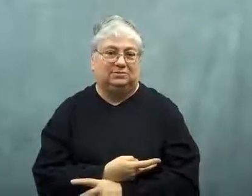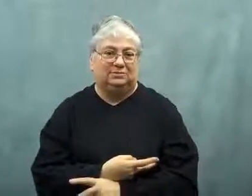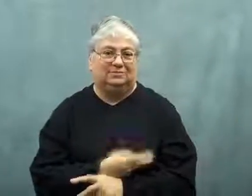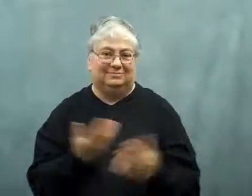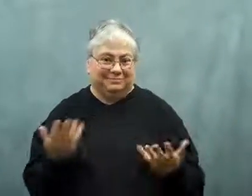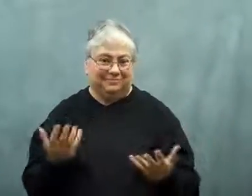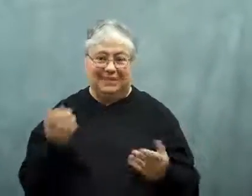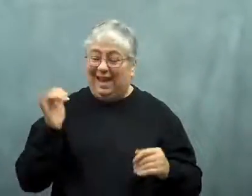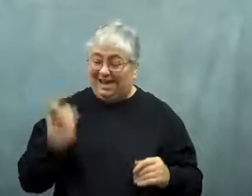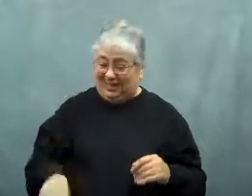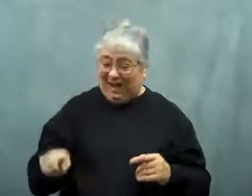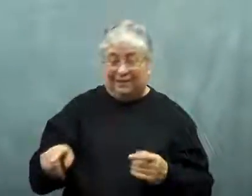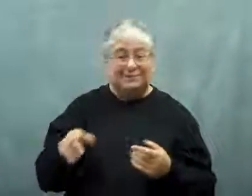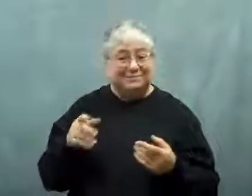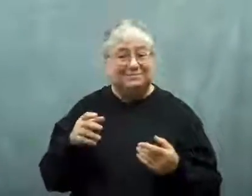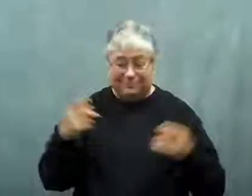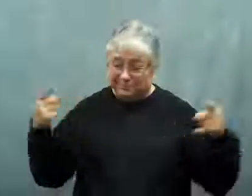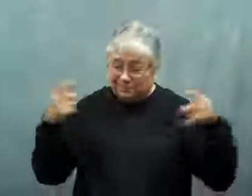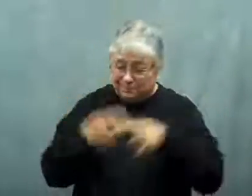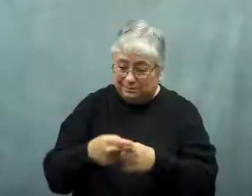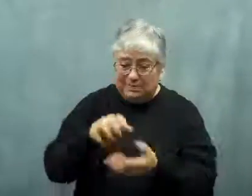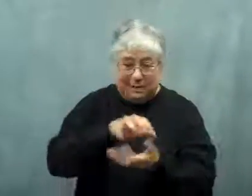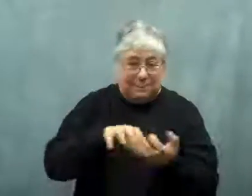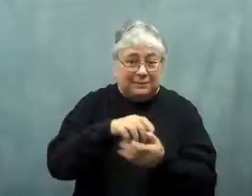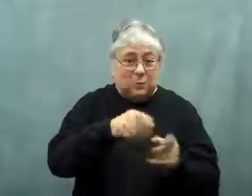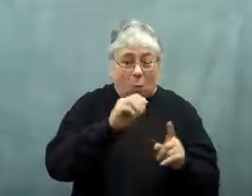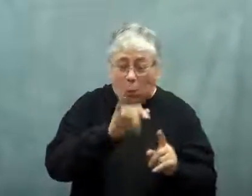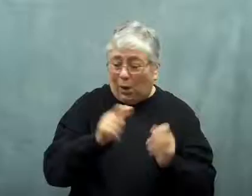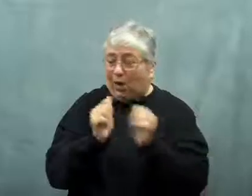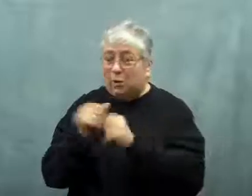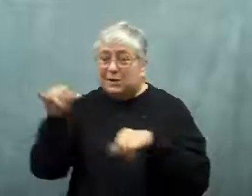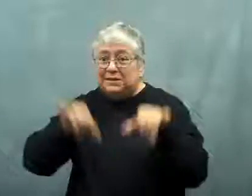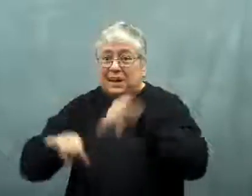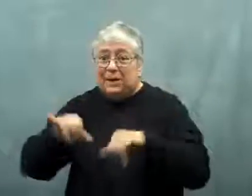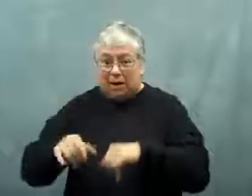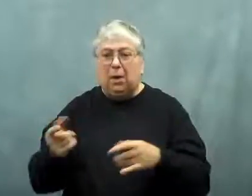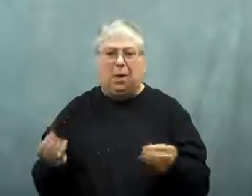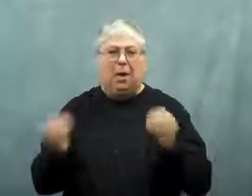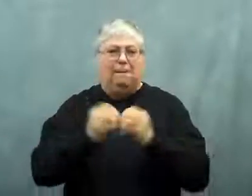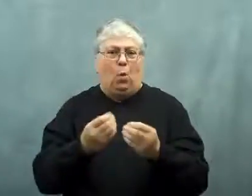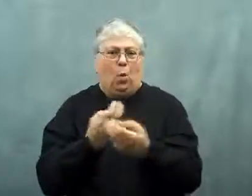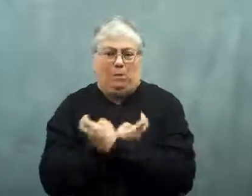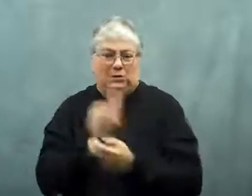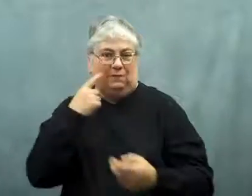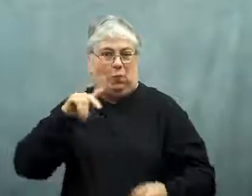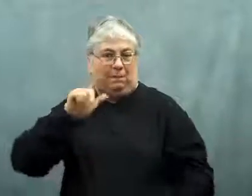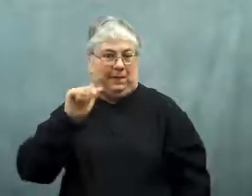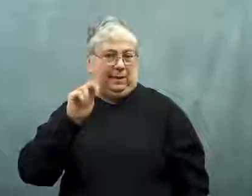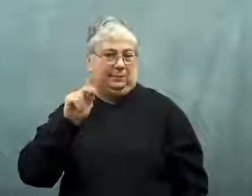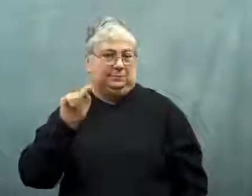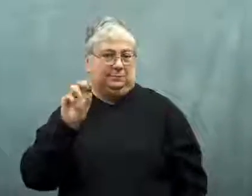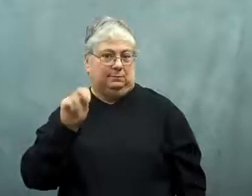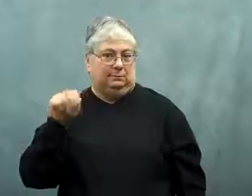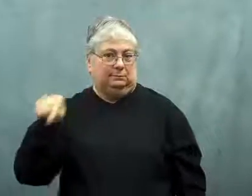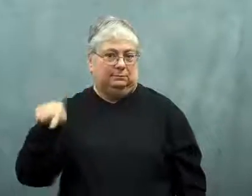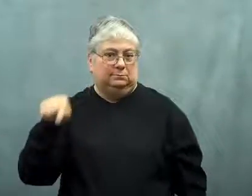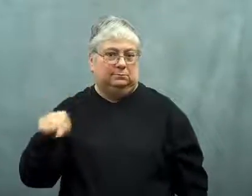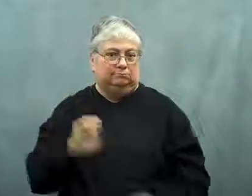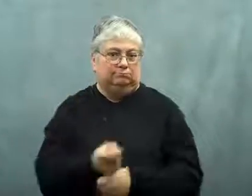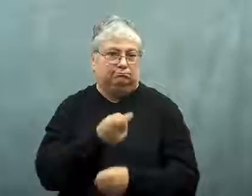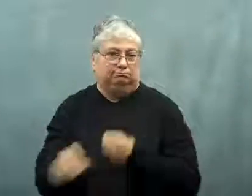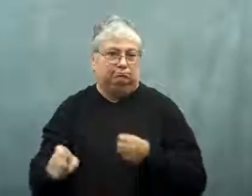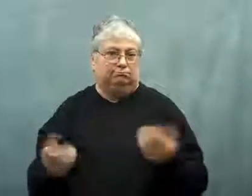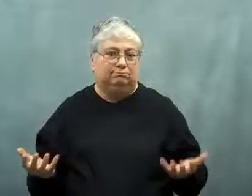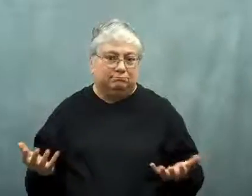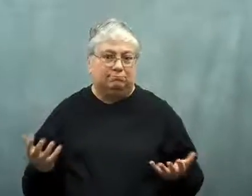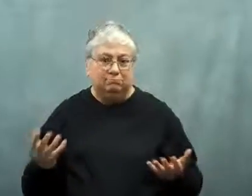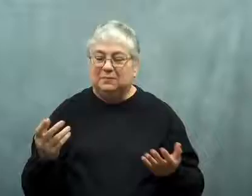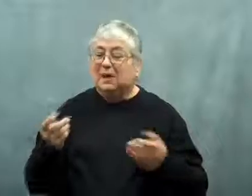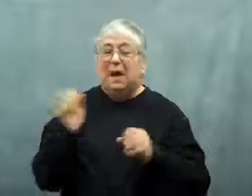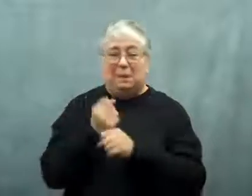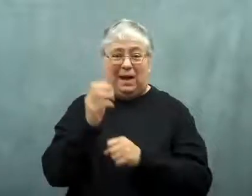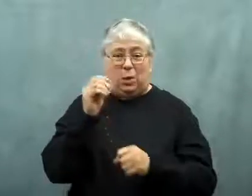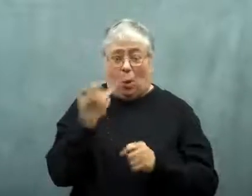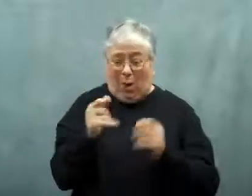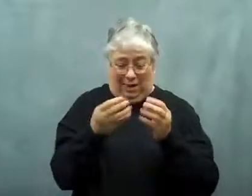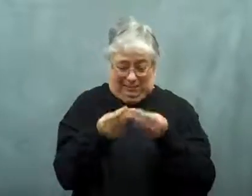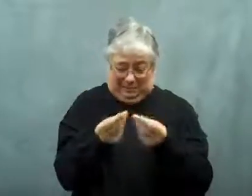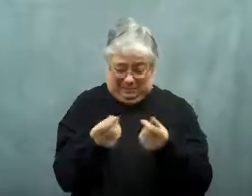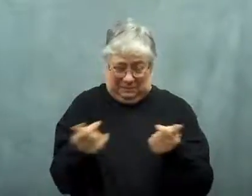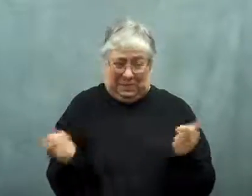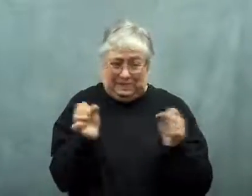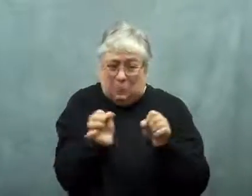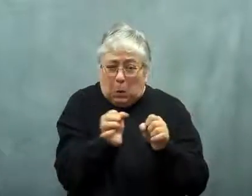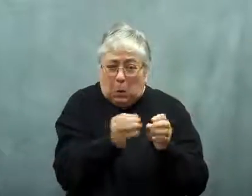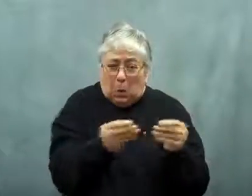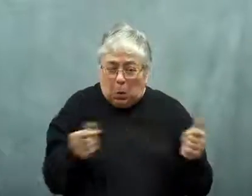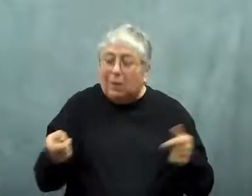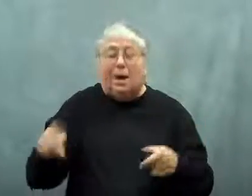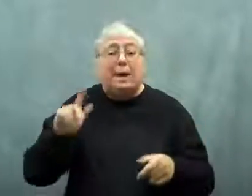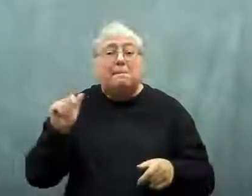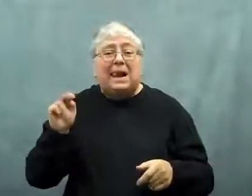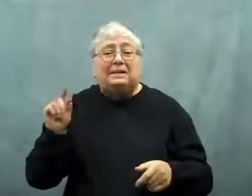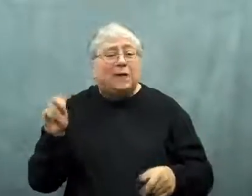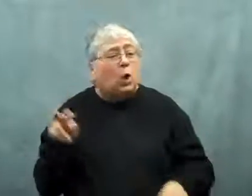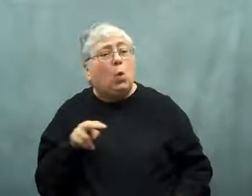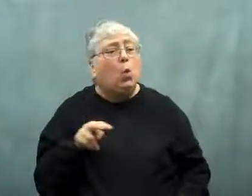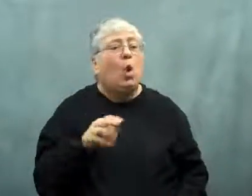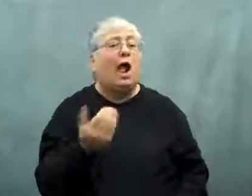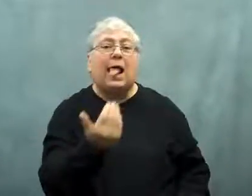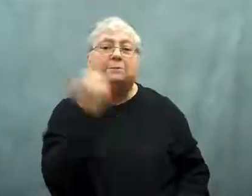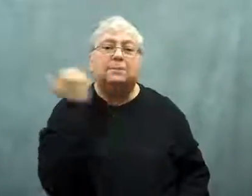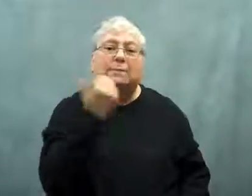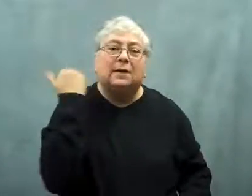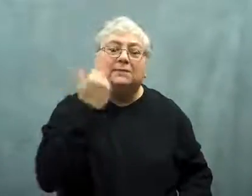The mixture was more toxic to plankton as well.